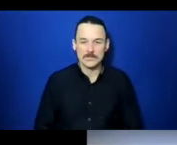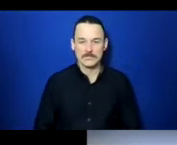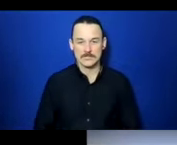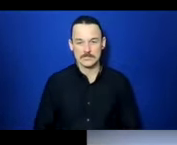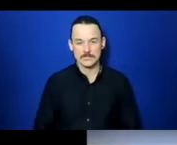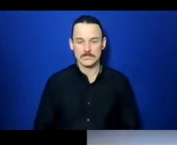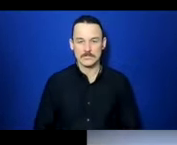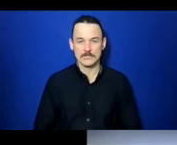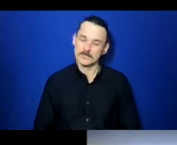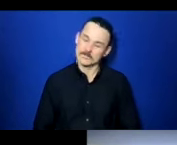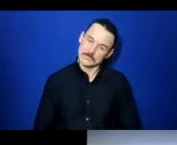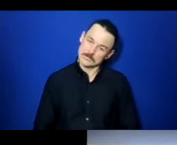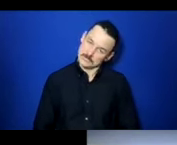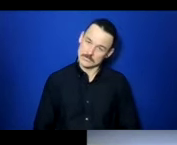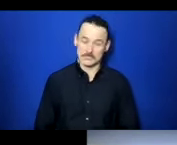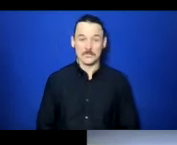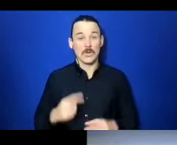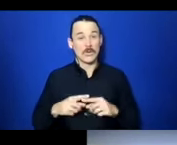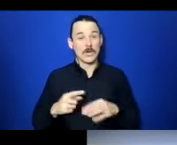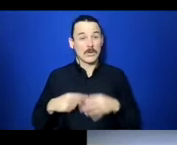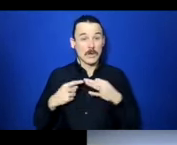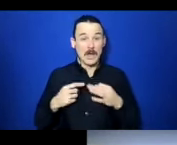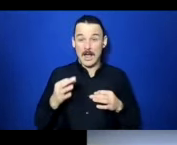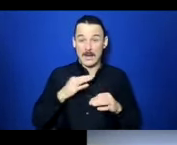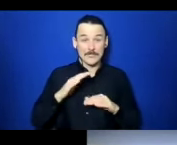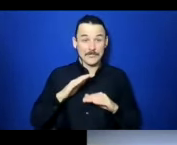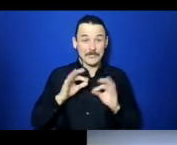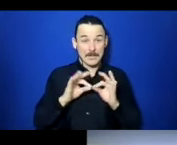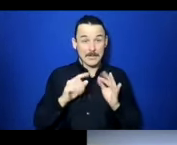"Is BindiMaps accessible or usable by an eye gaze tablet?"